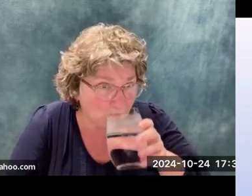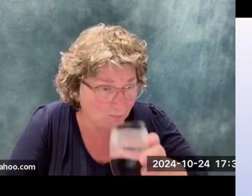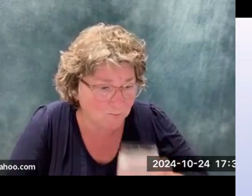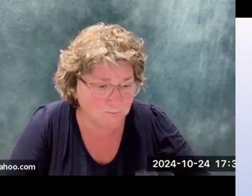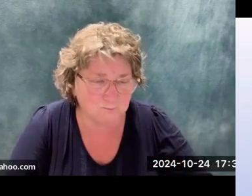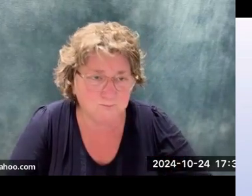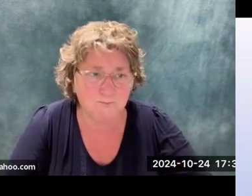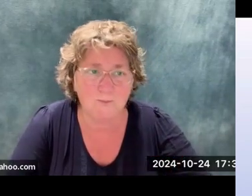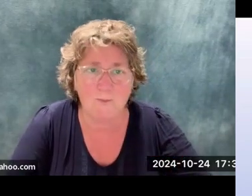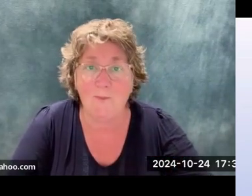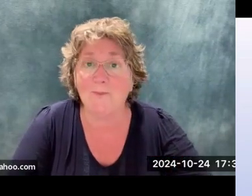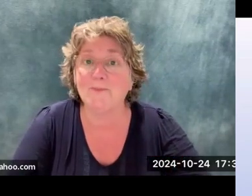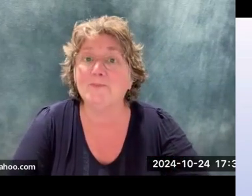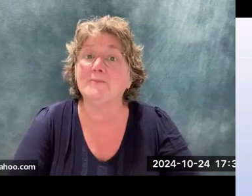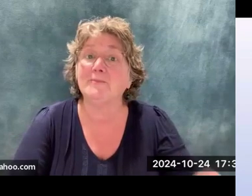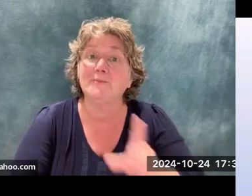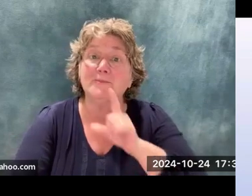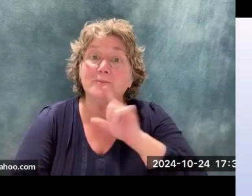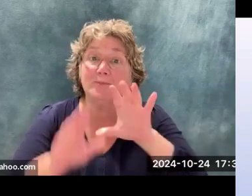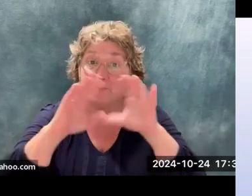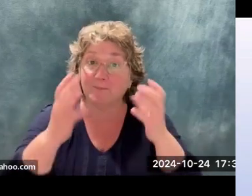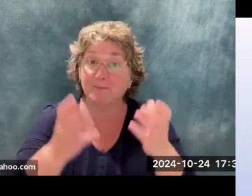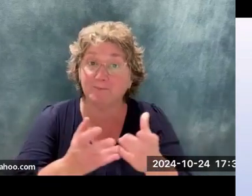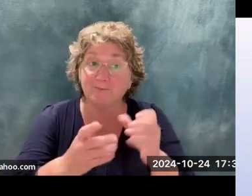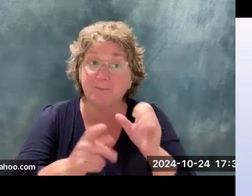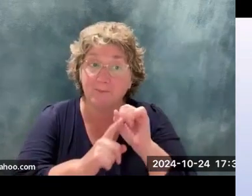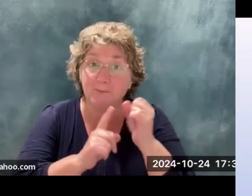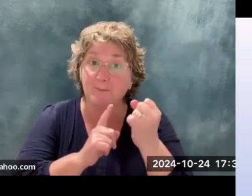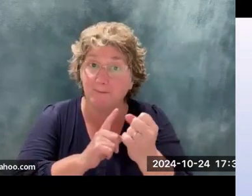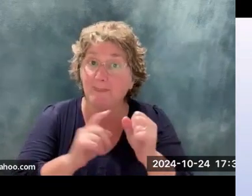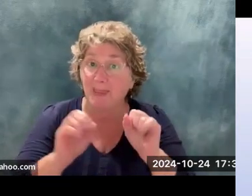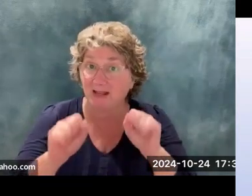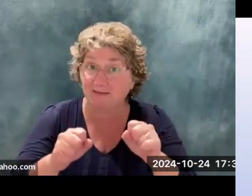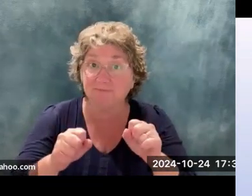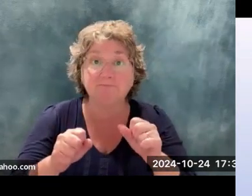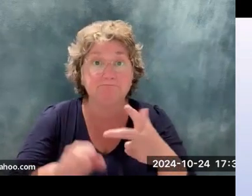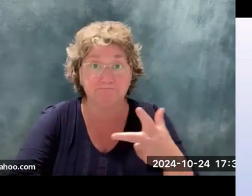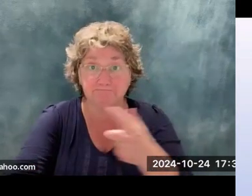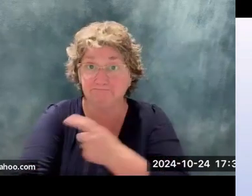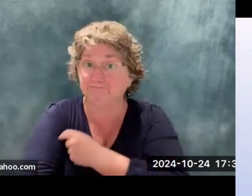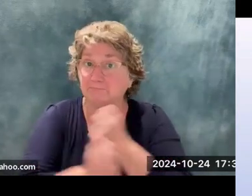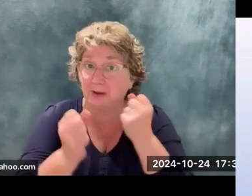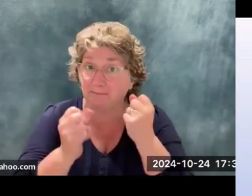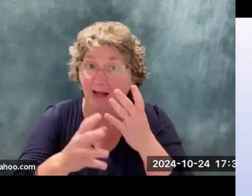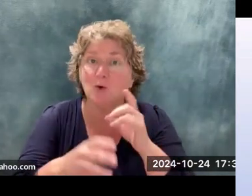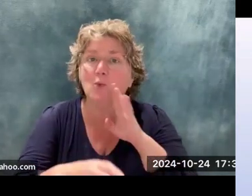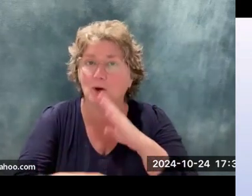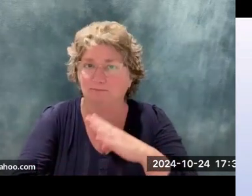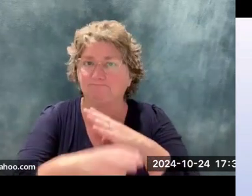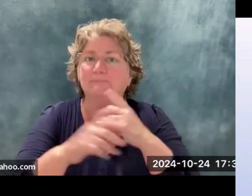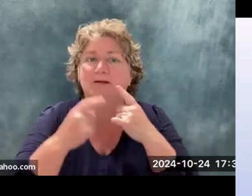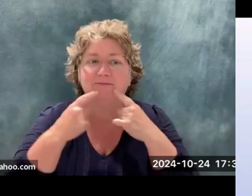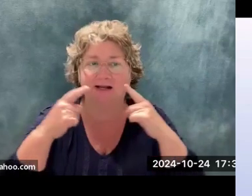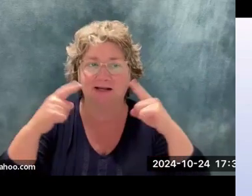We know that school air quality is important. Masks, if we have outbreaks, physical distancing, if we have outbreaks,